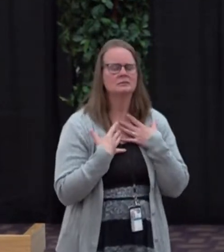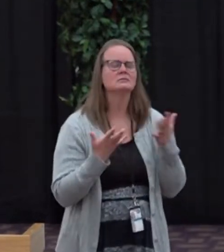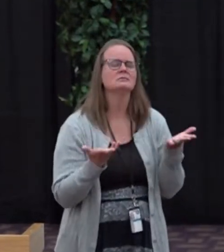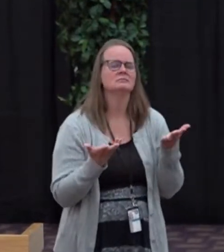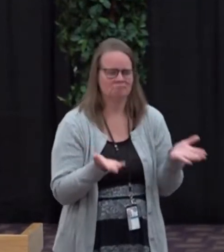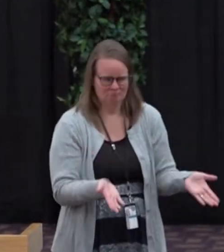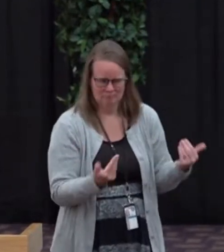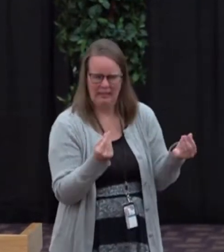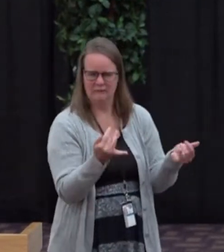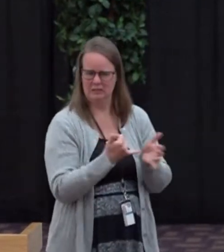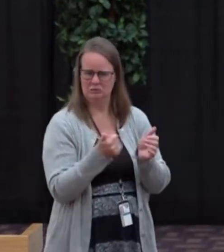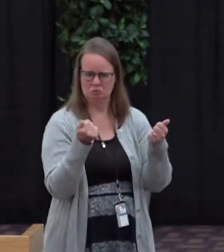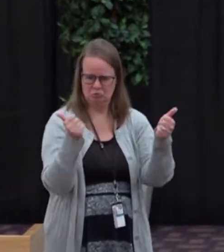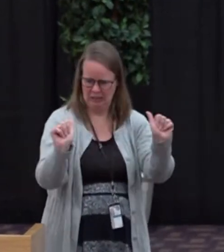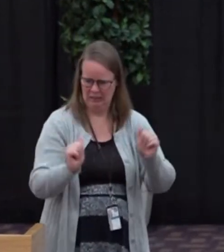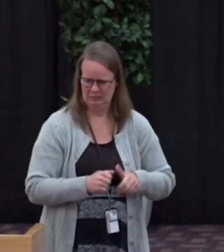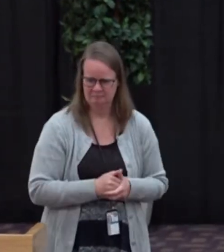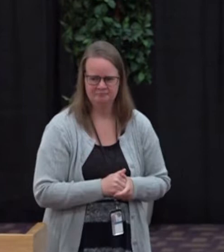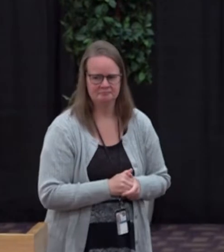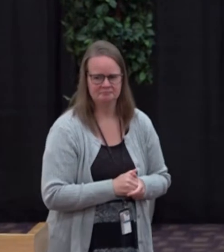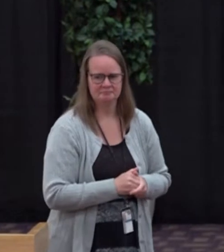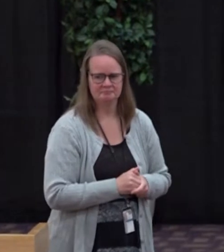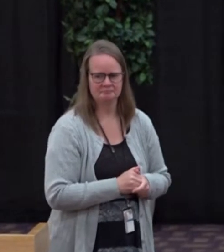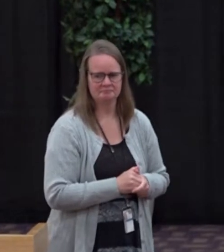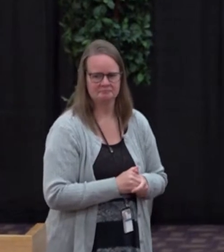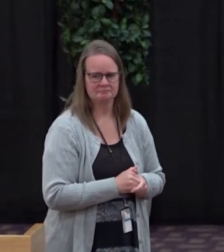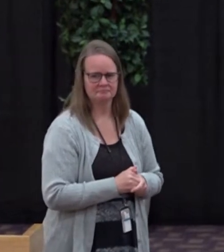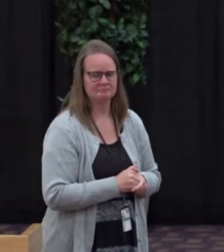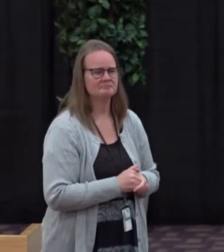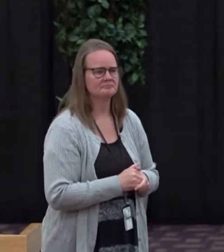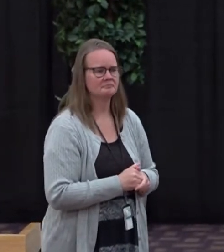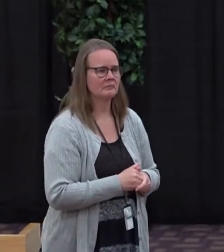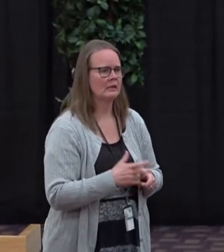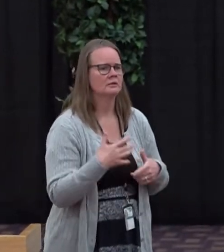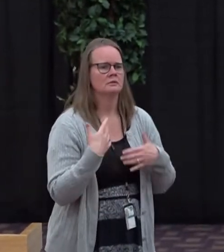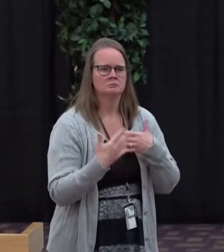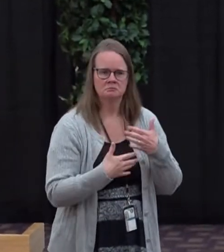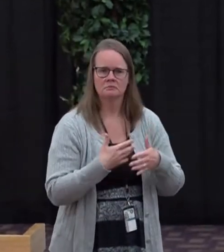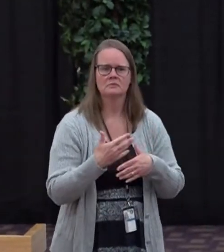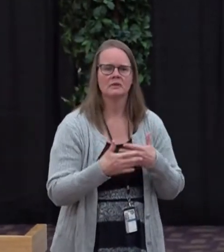Didn't know if they wanted everybody, you know, watching them - having their eyes on them.